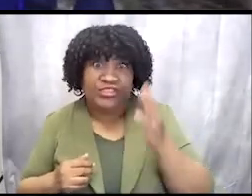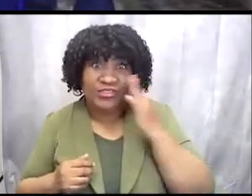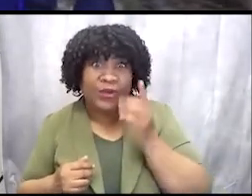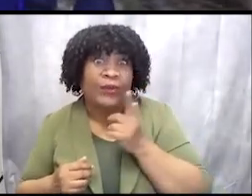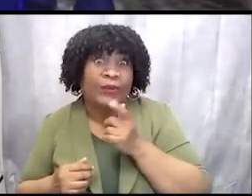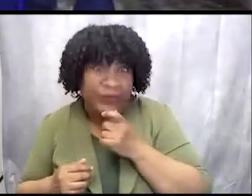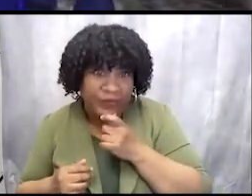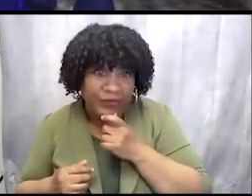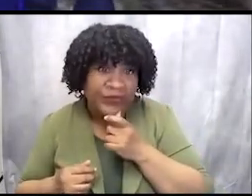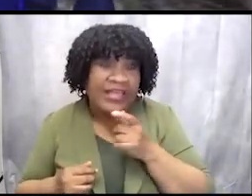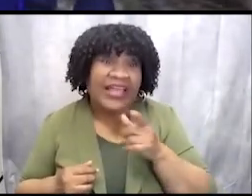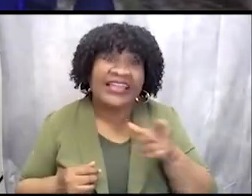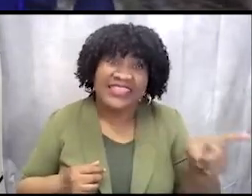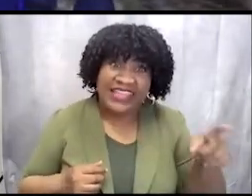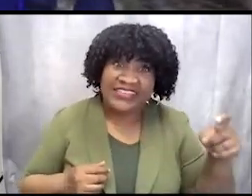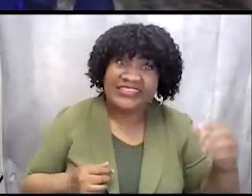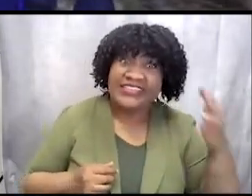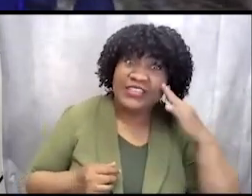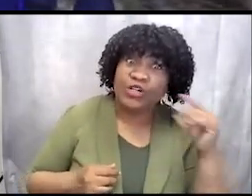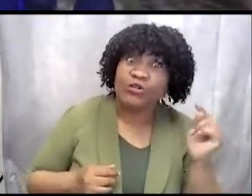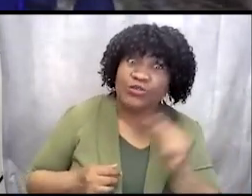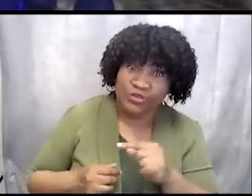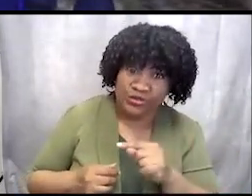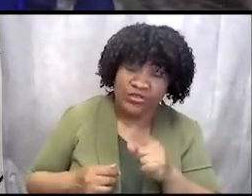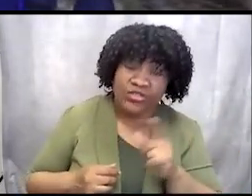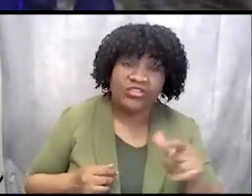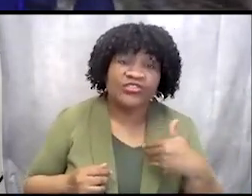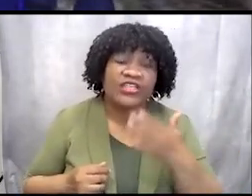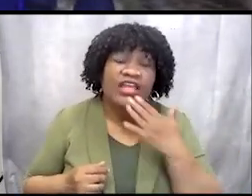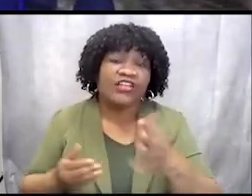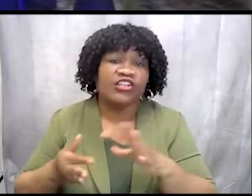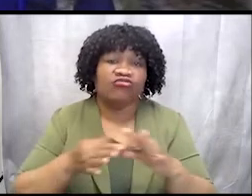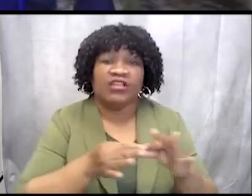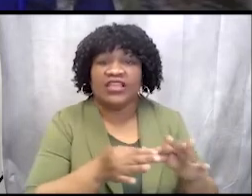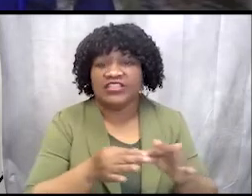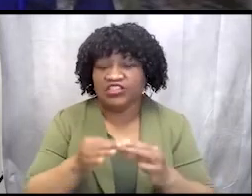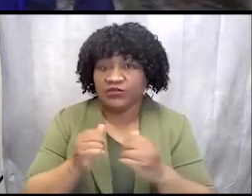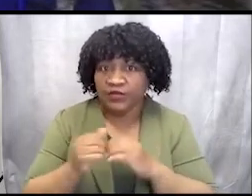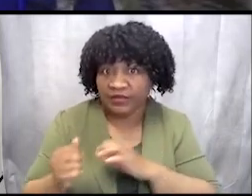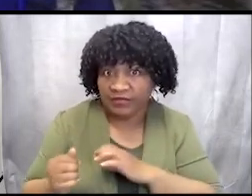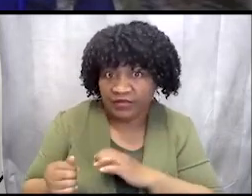and they should know who you are. You should already have built relationship that will work